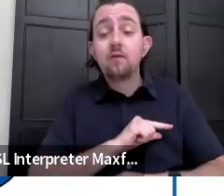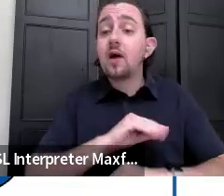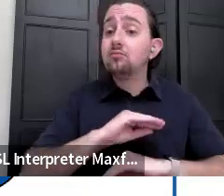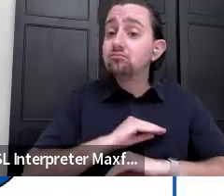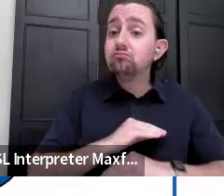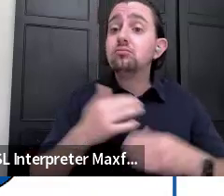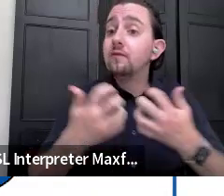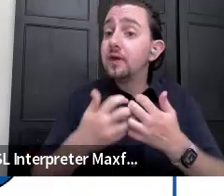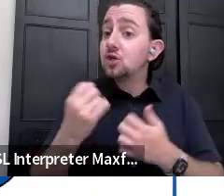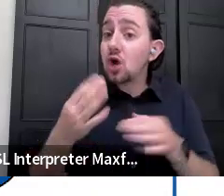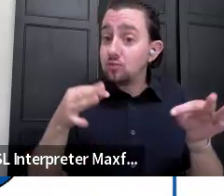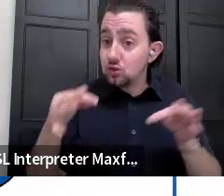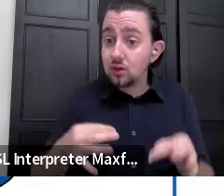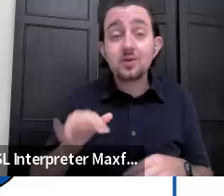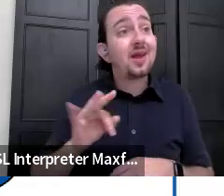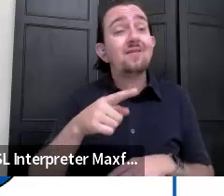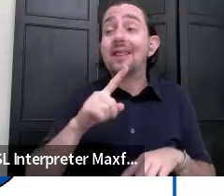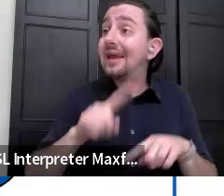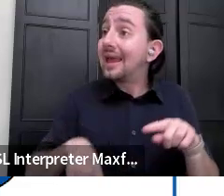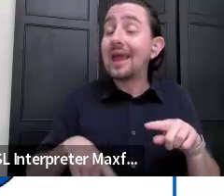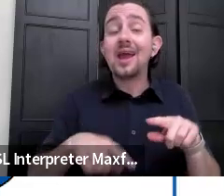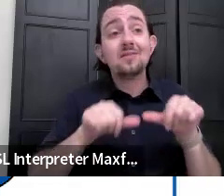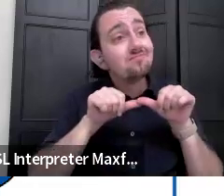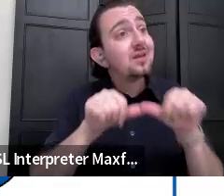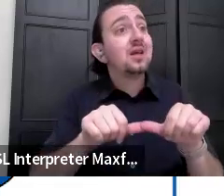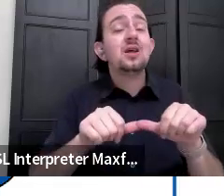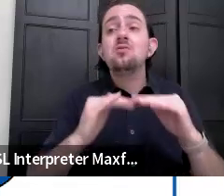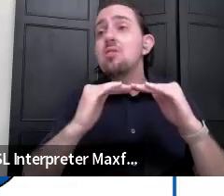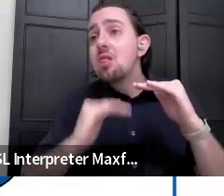And if they are not, you do not have to allow them to remain in the job.